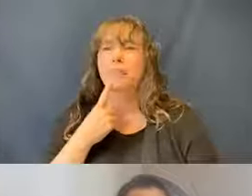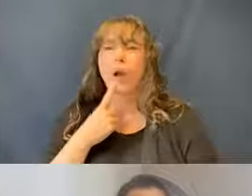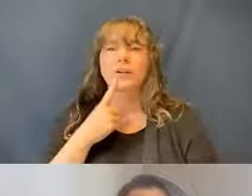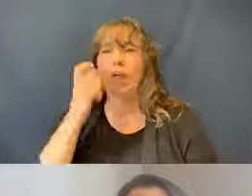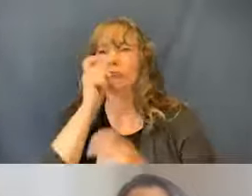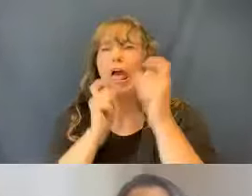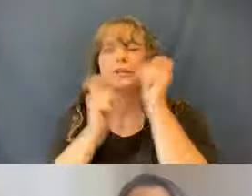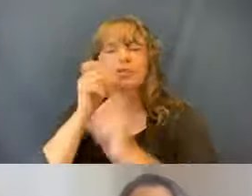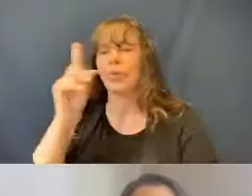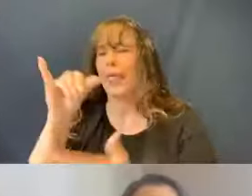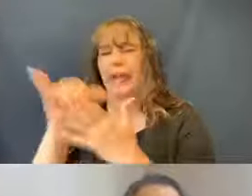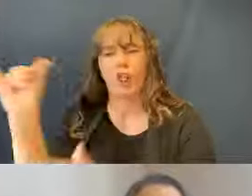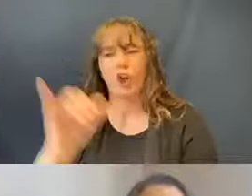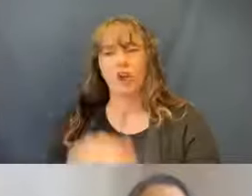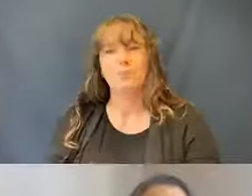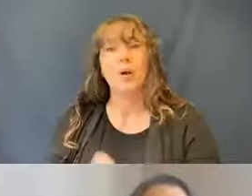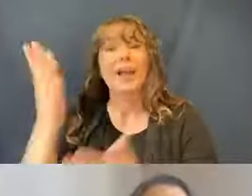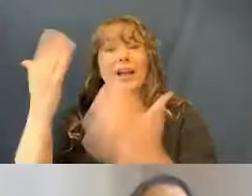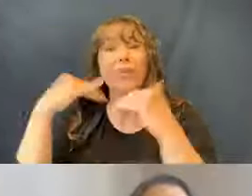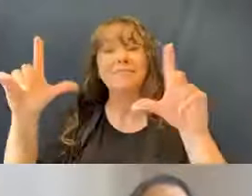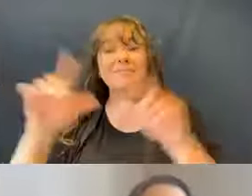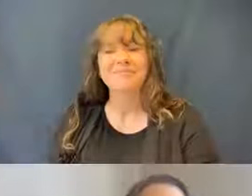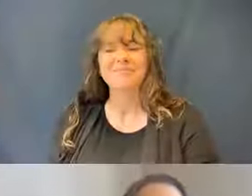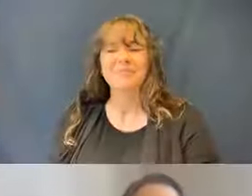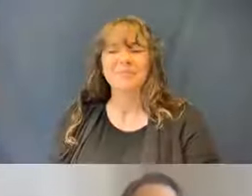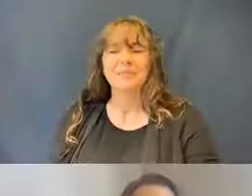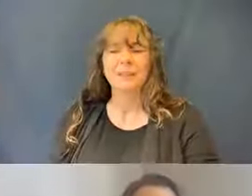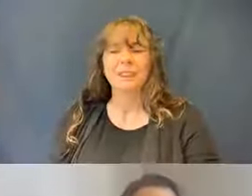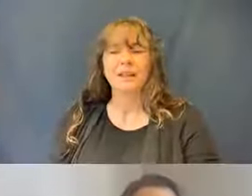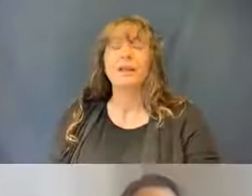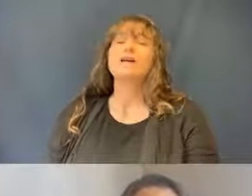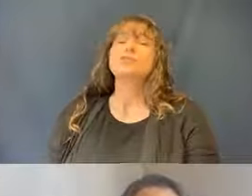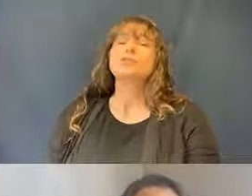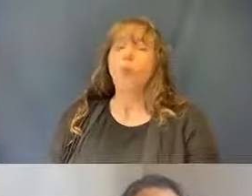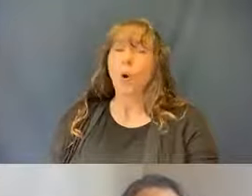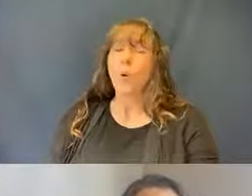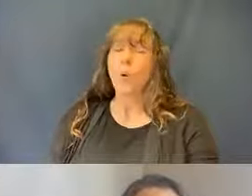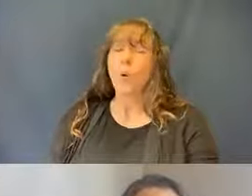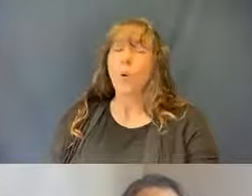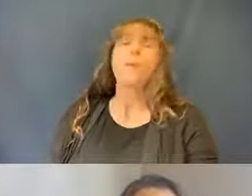or overpronounce. Go ahead. So you may have run into seeing things where